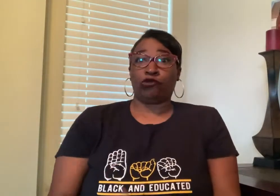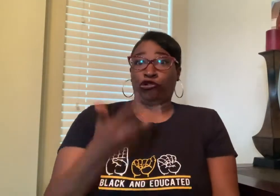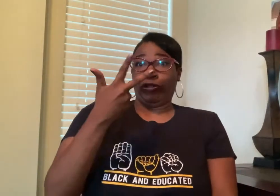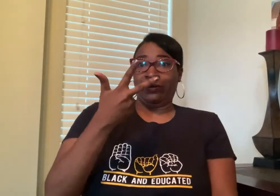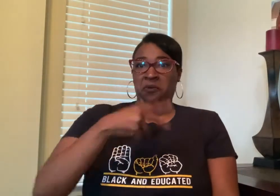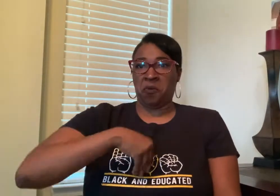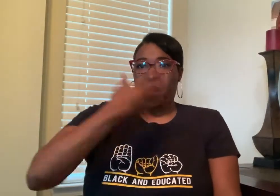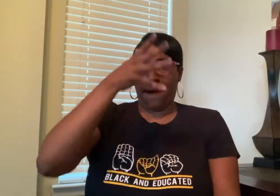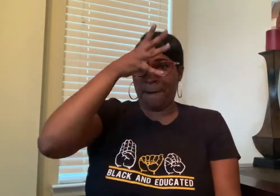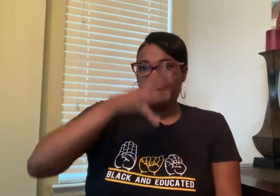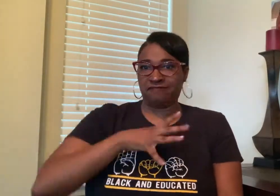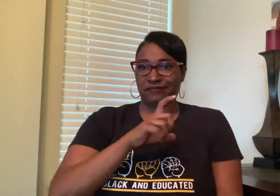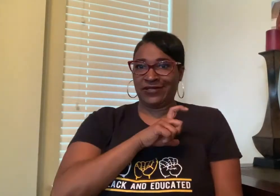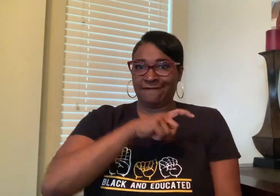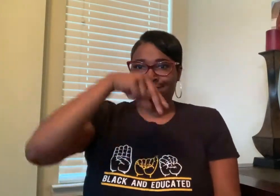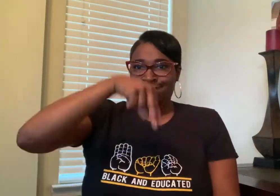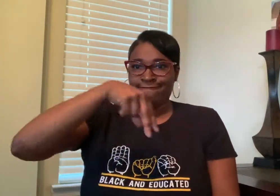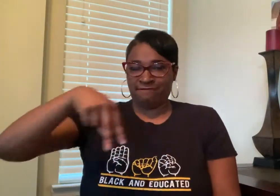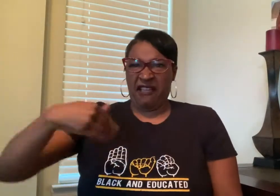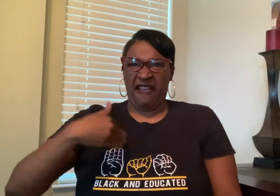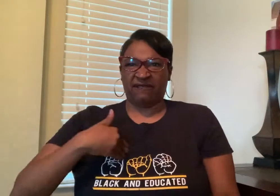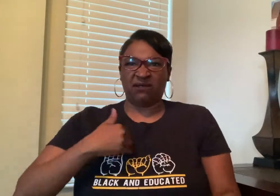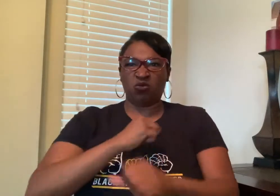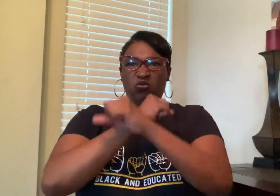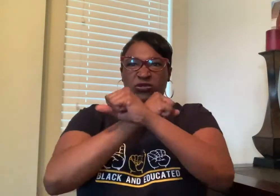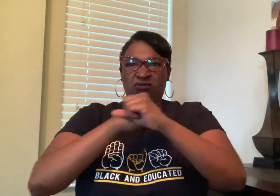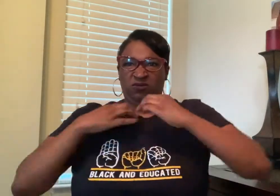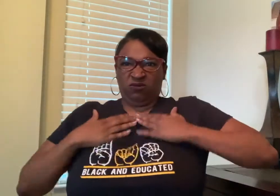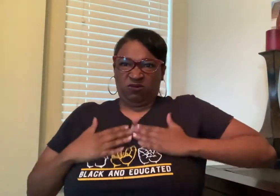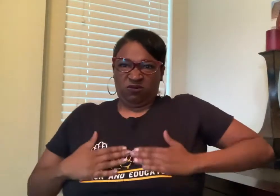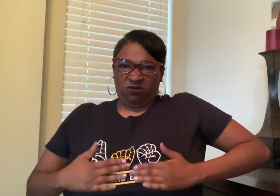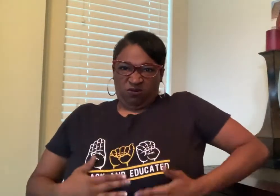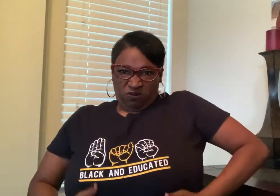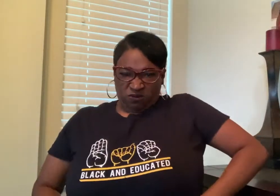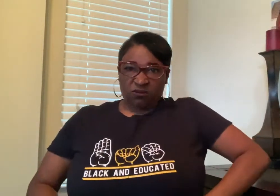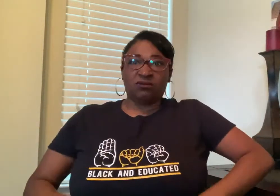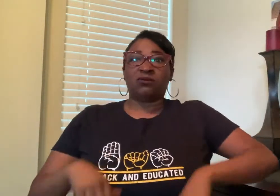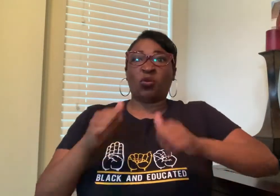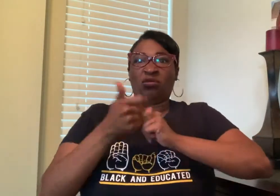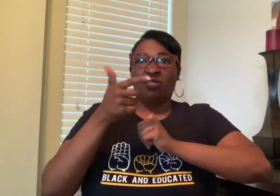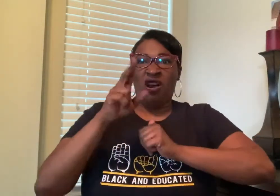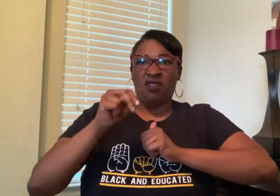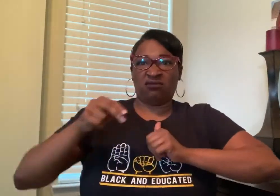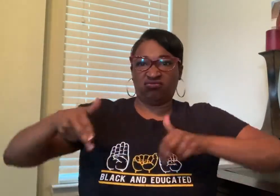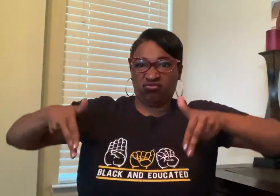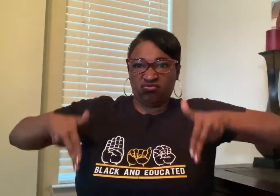I saw three white, male police officers in uniform wearing bullet proof vests.